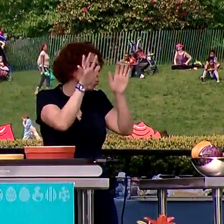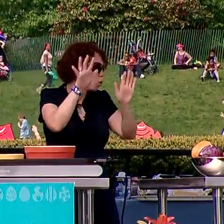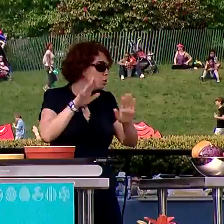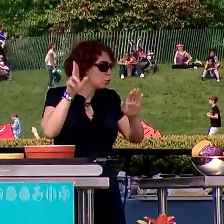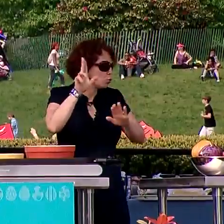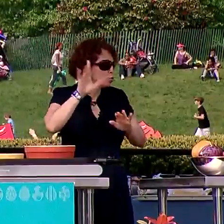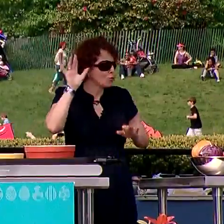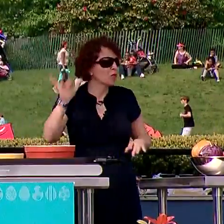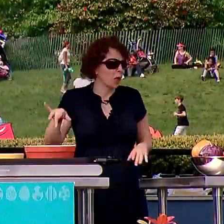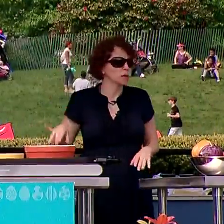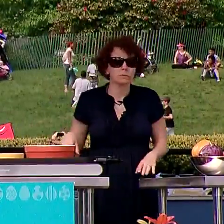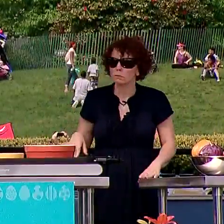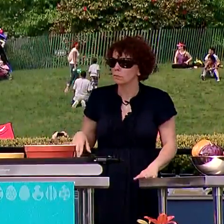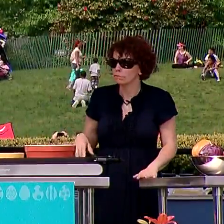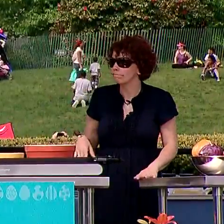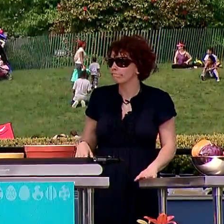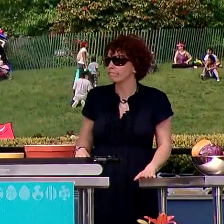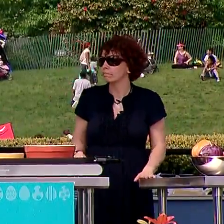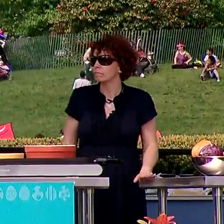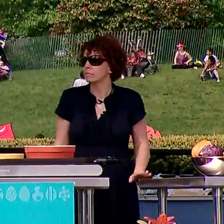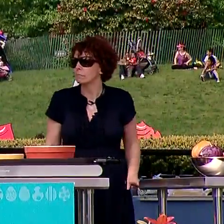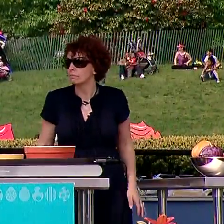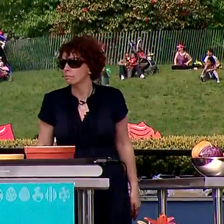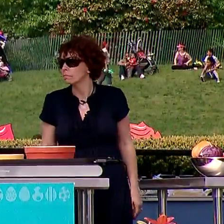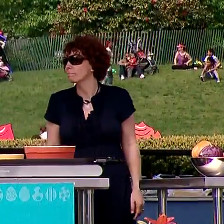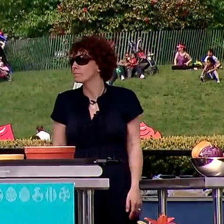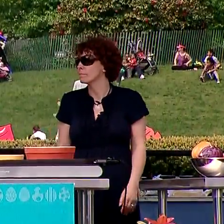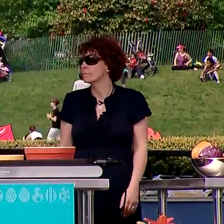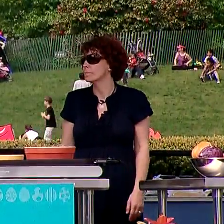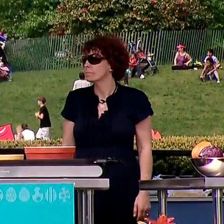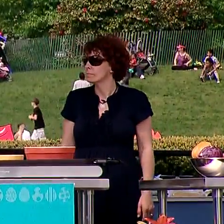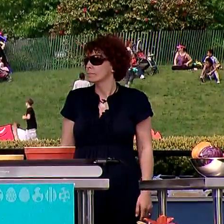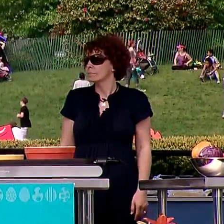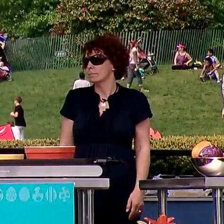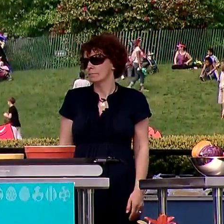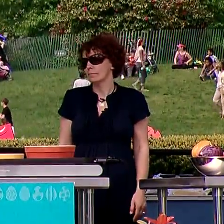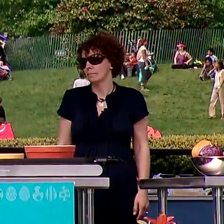Okay?